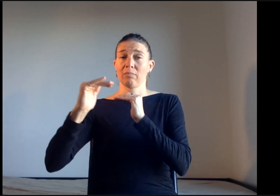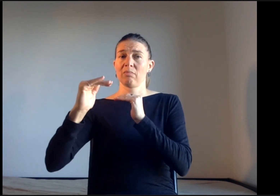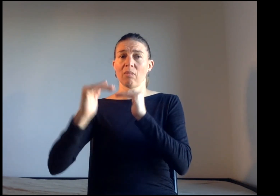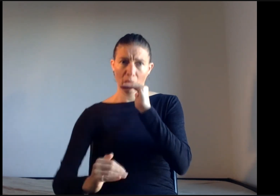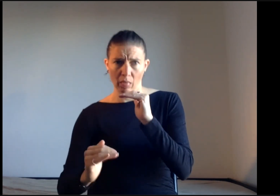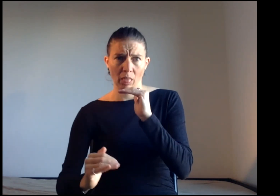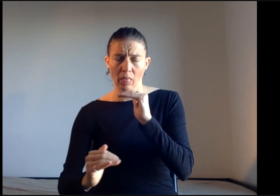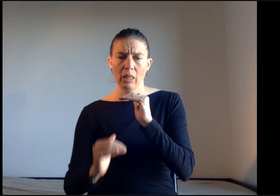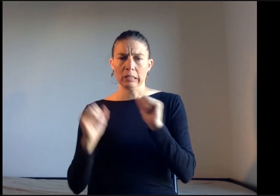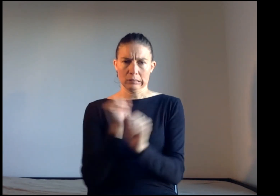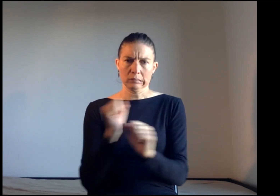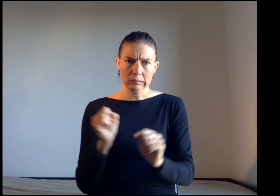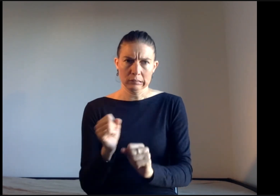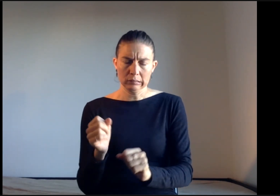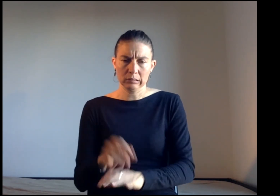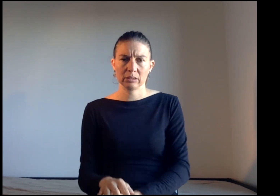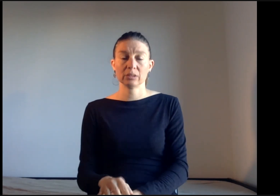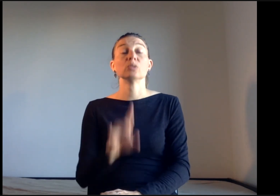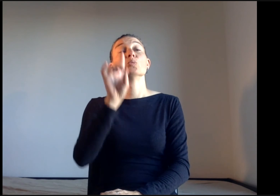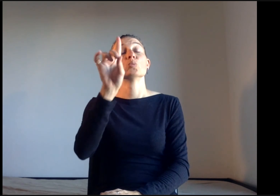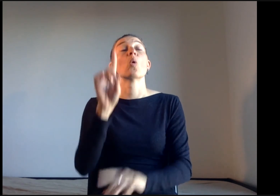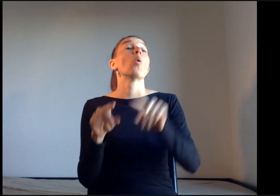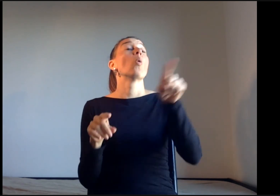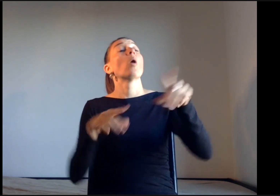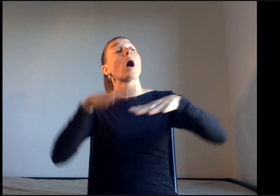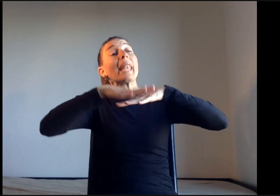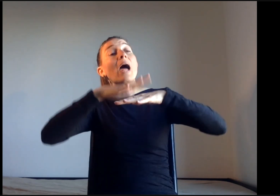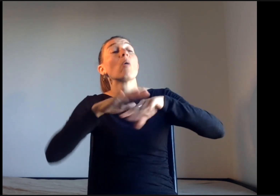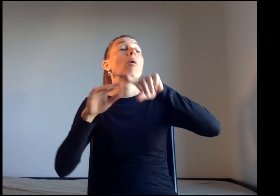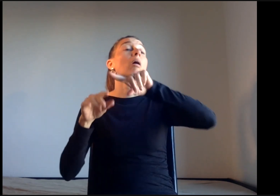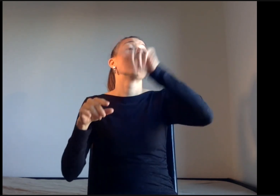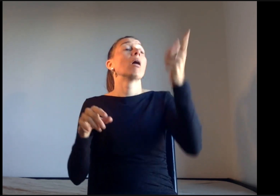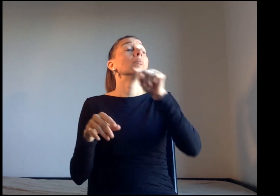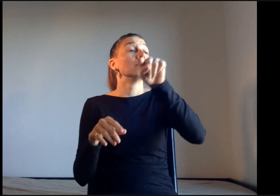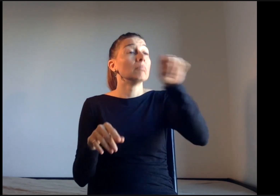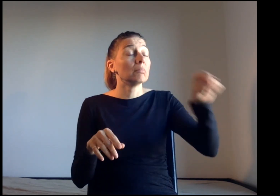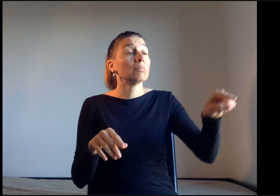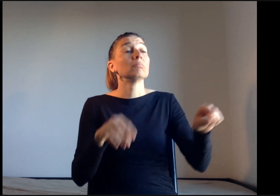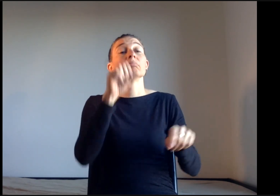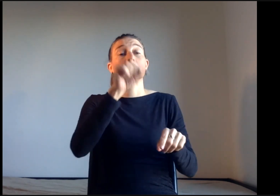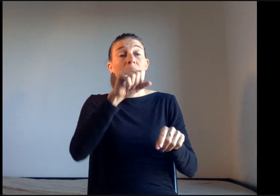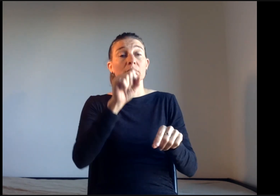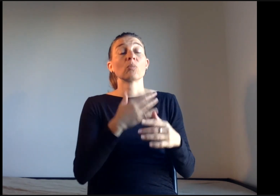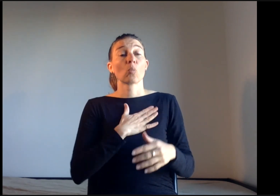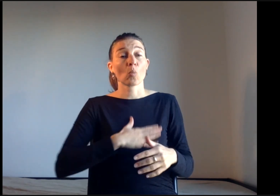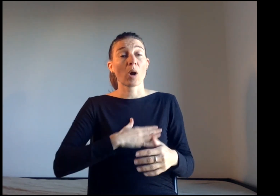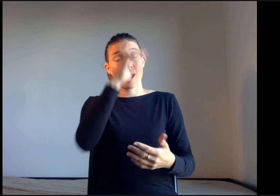they're providing accessible information also support, Q&A for family carers